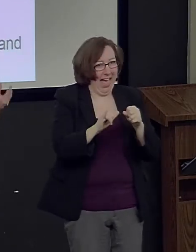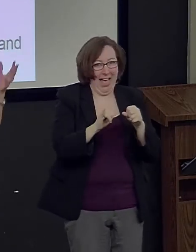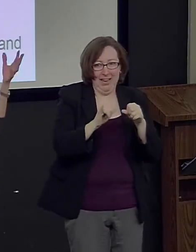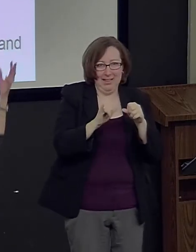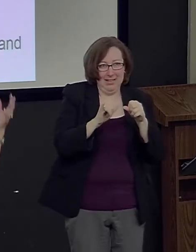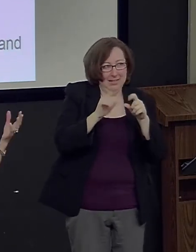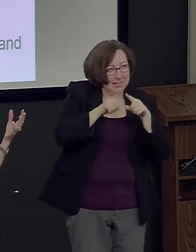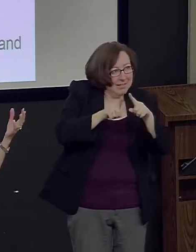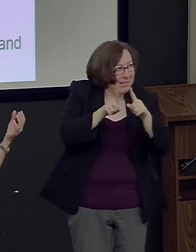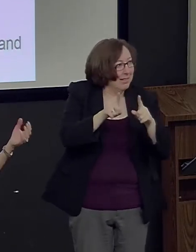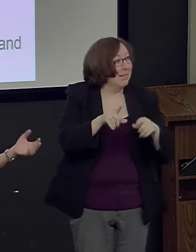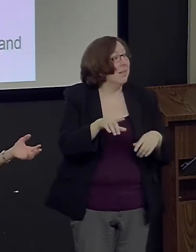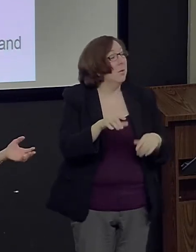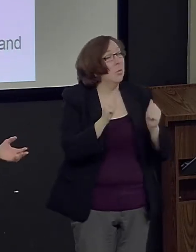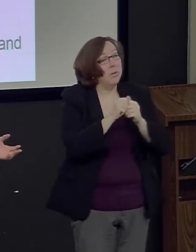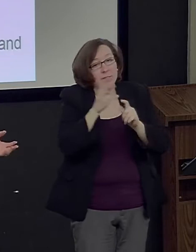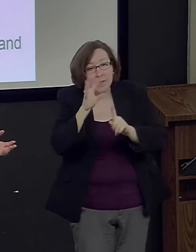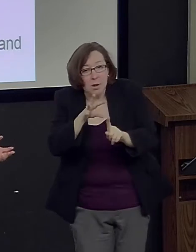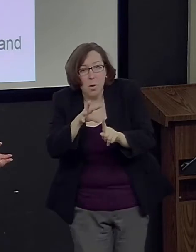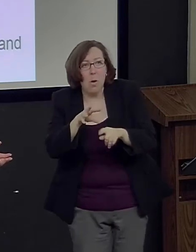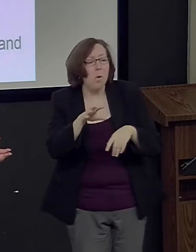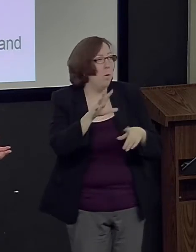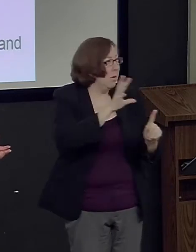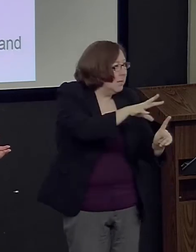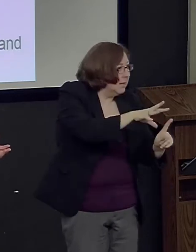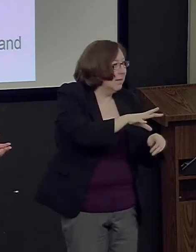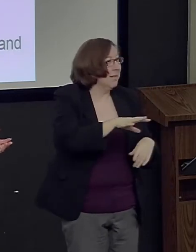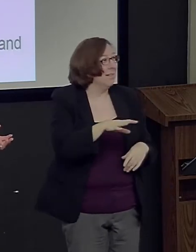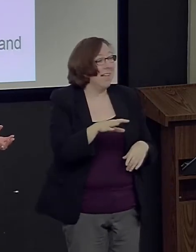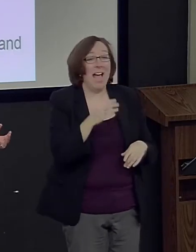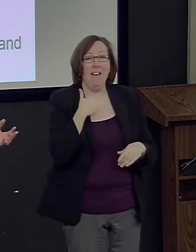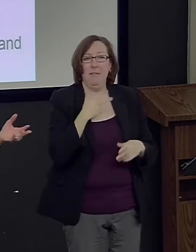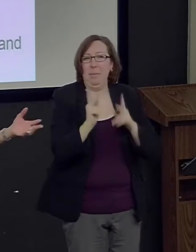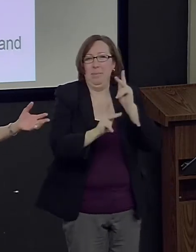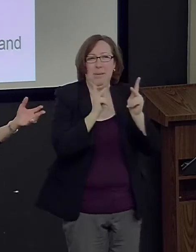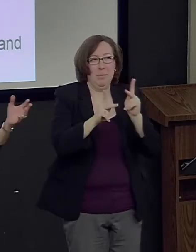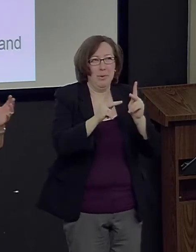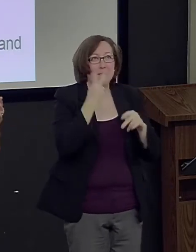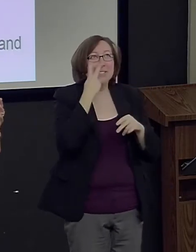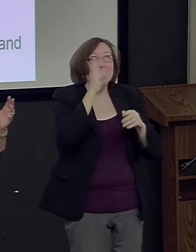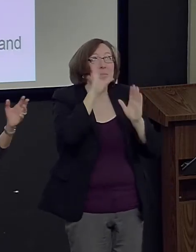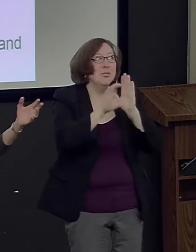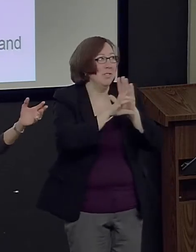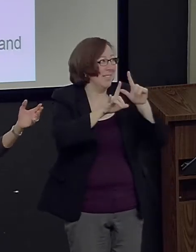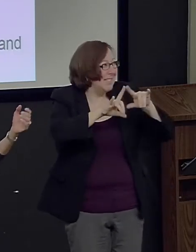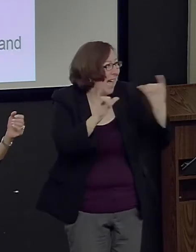and one person doing one thing and then the other person in the other scanner doing the other thing. But there's delays,